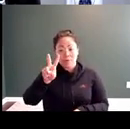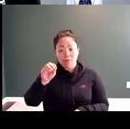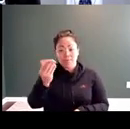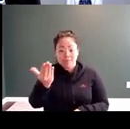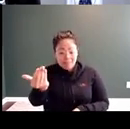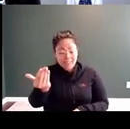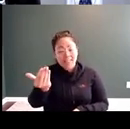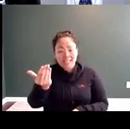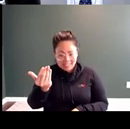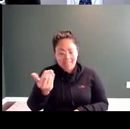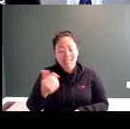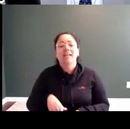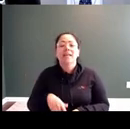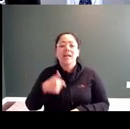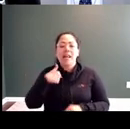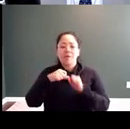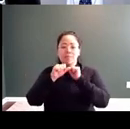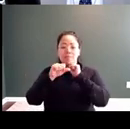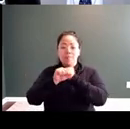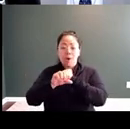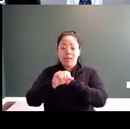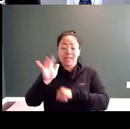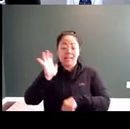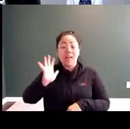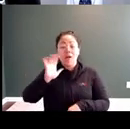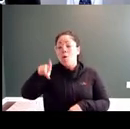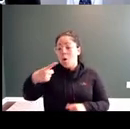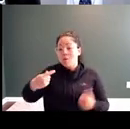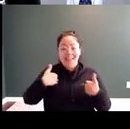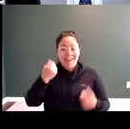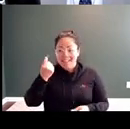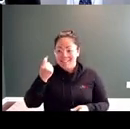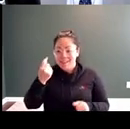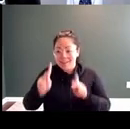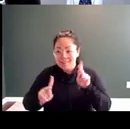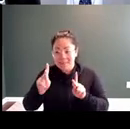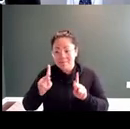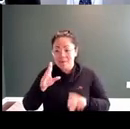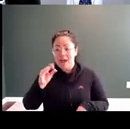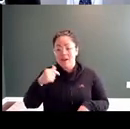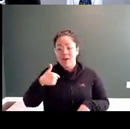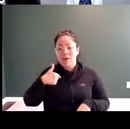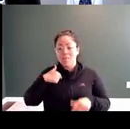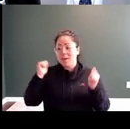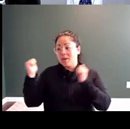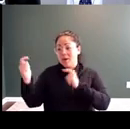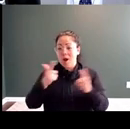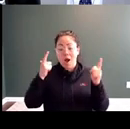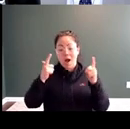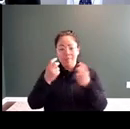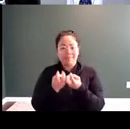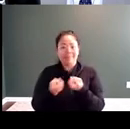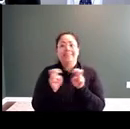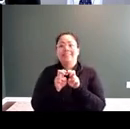and at that point, we were a full-time staff of only 11 people. And we all honestly sat in one big room, pretty much all together,